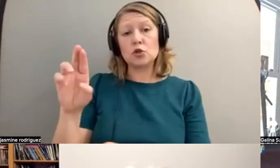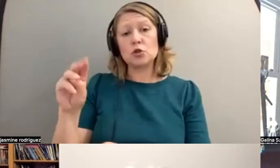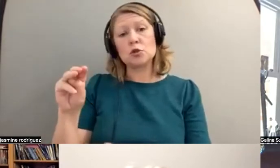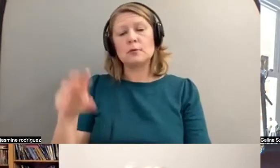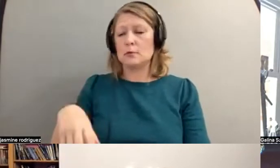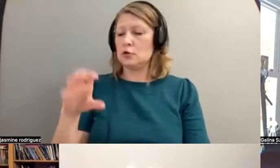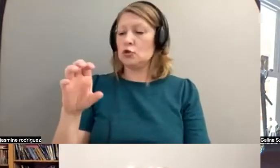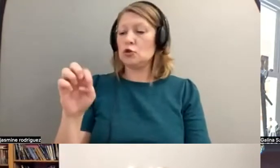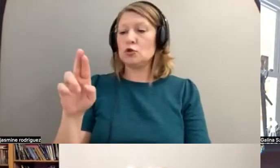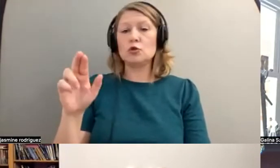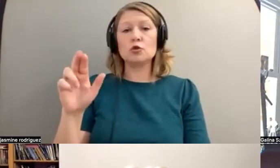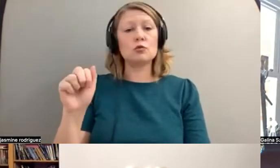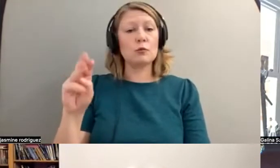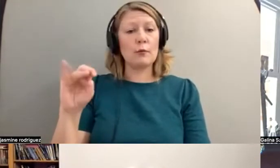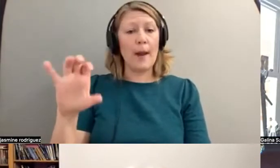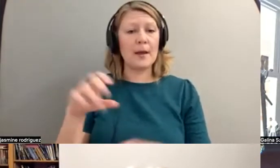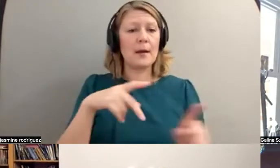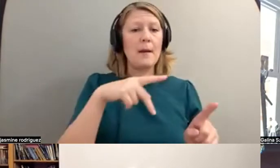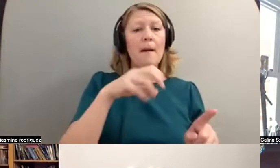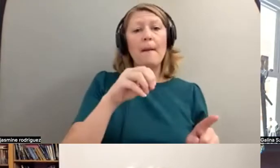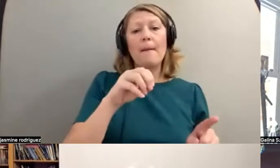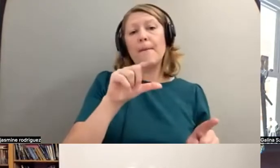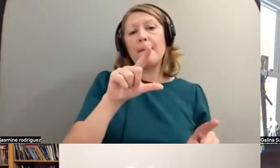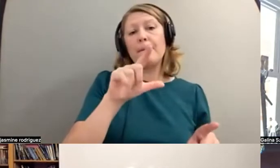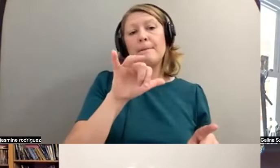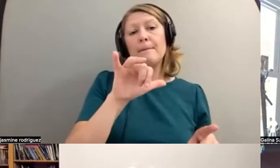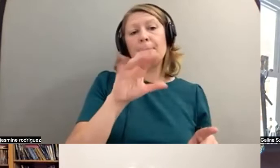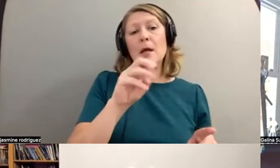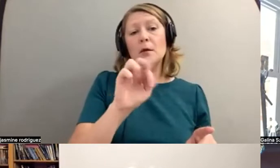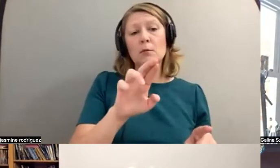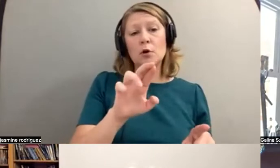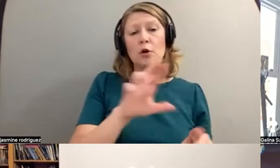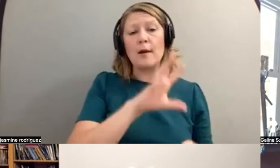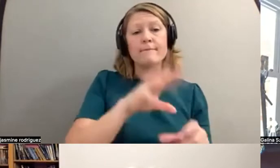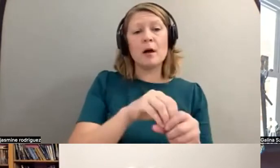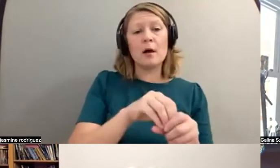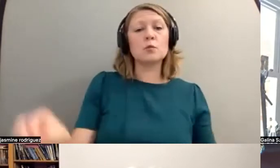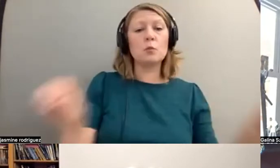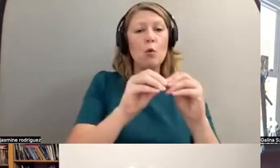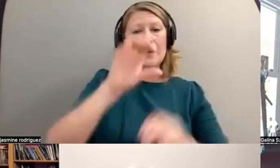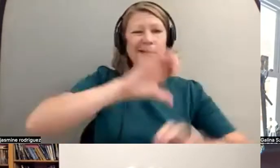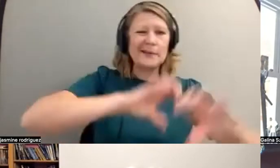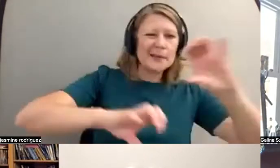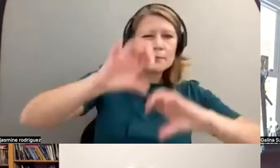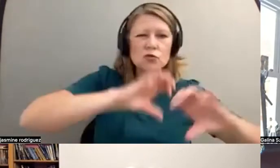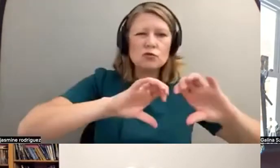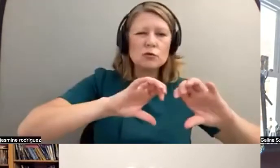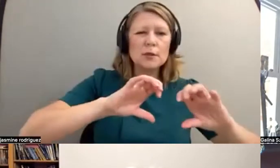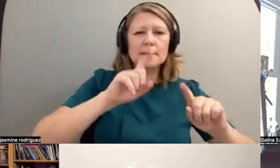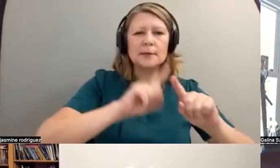more chemistries involved. It's uh, the chemicals that it's like plastillin.